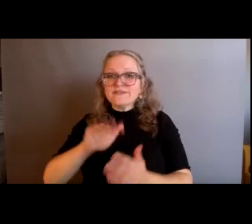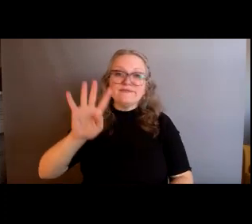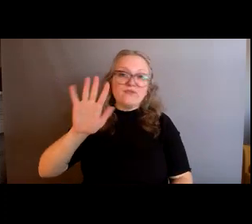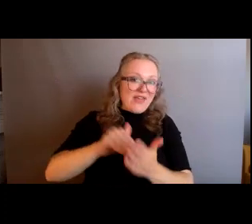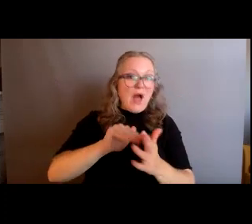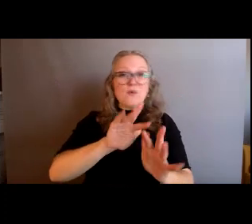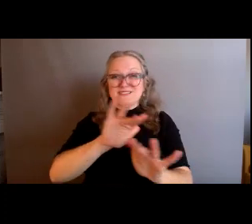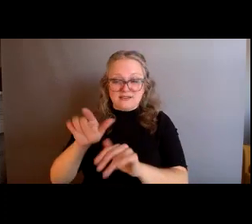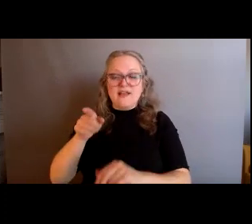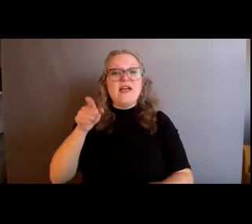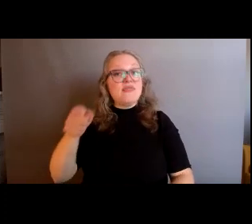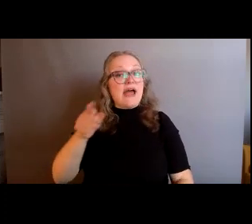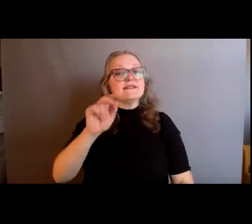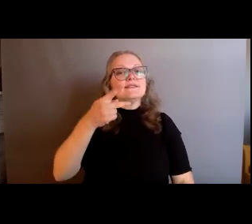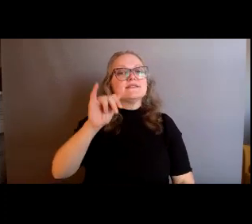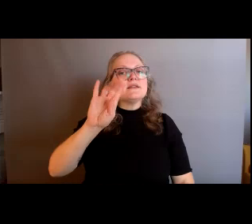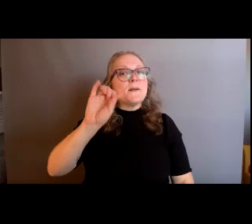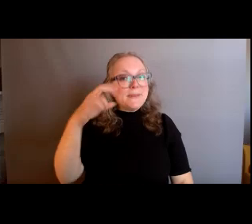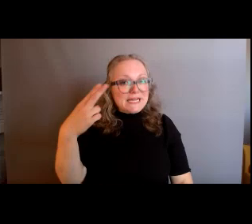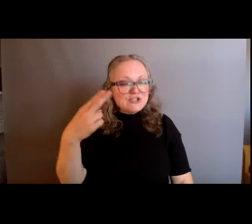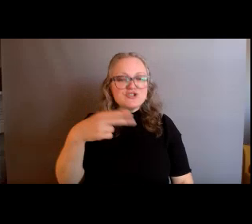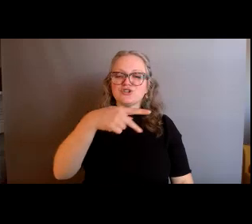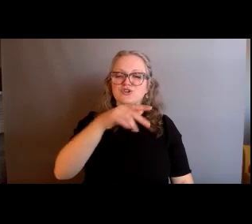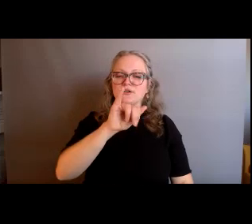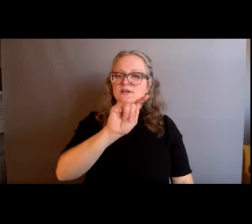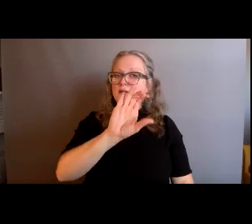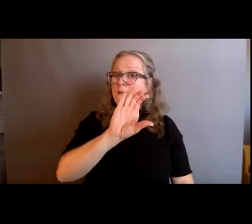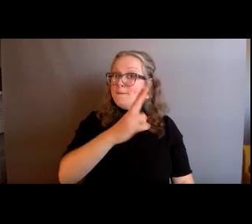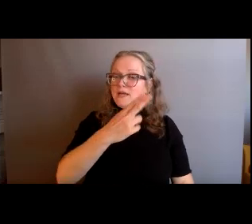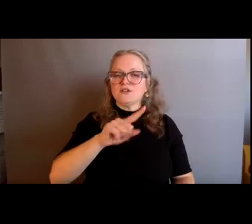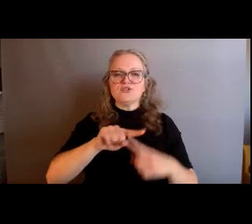That's pitch, pitch and frequency mean the same thing.